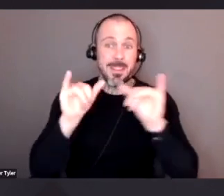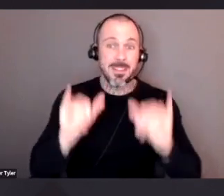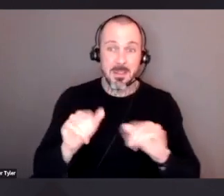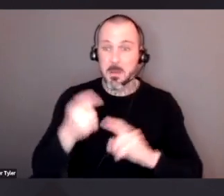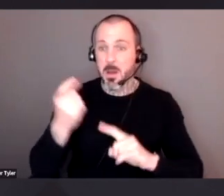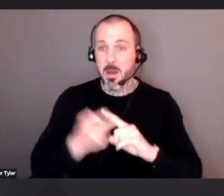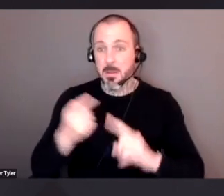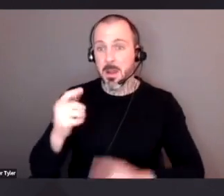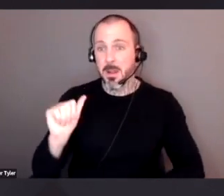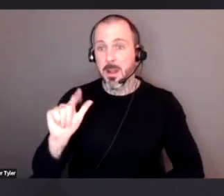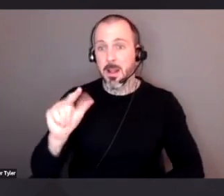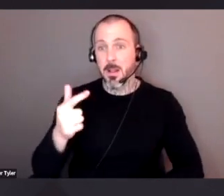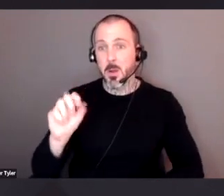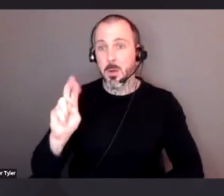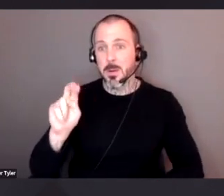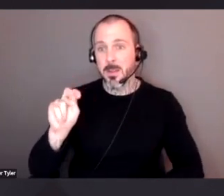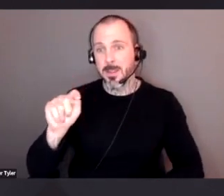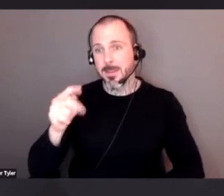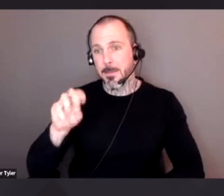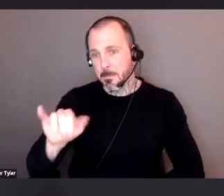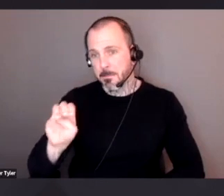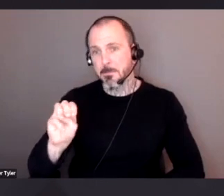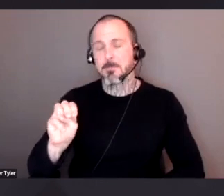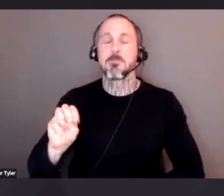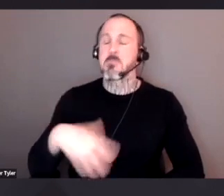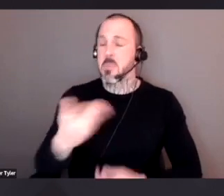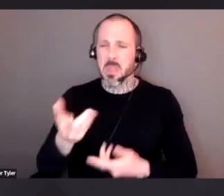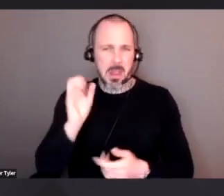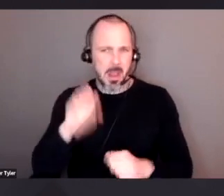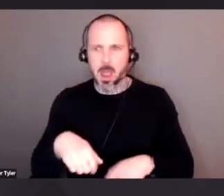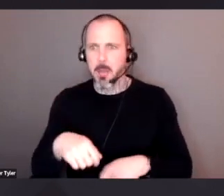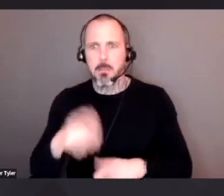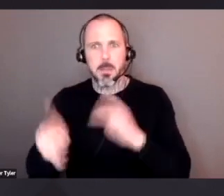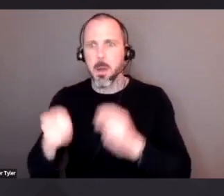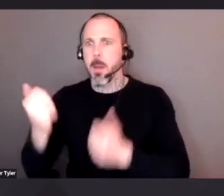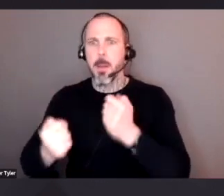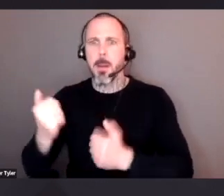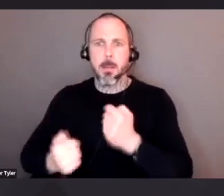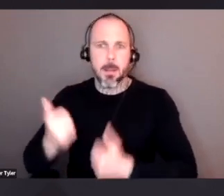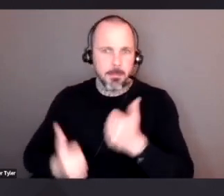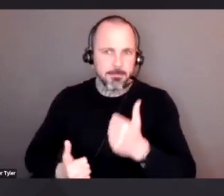can apply for the role. If possible, consider accepting resumes in person and through the mail.